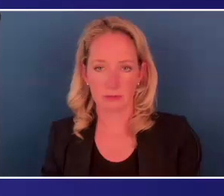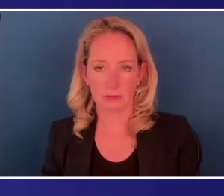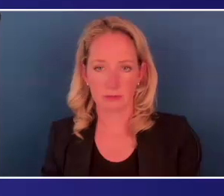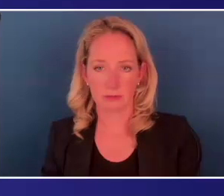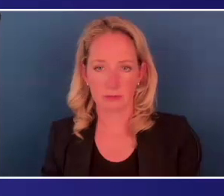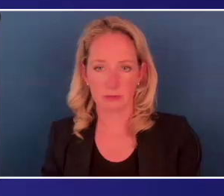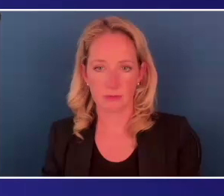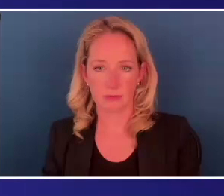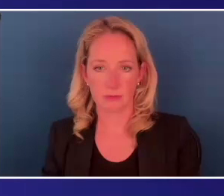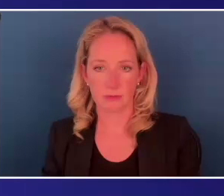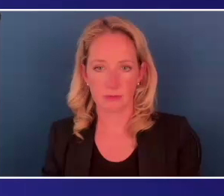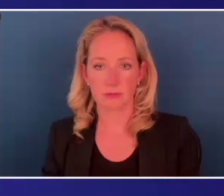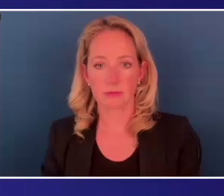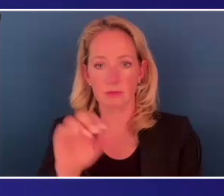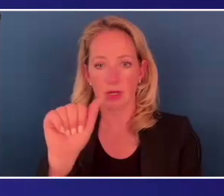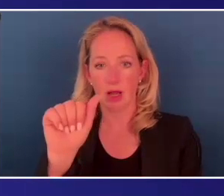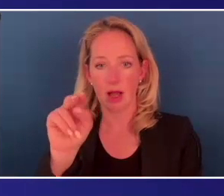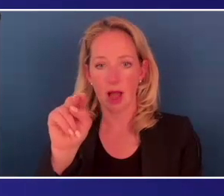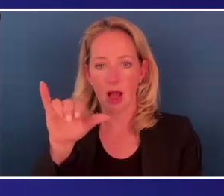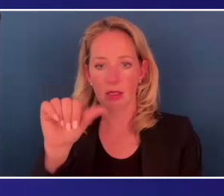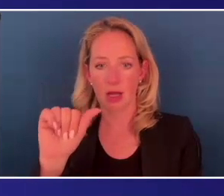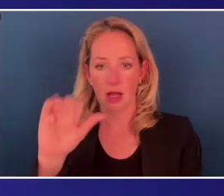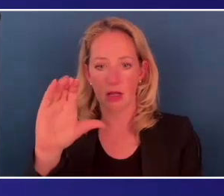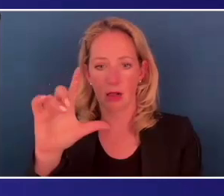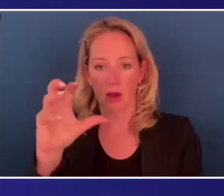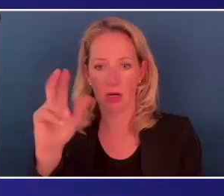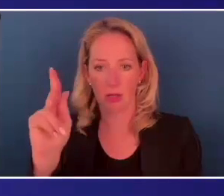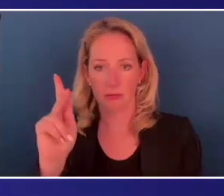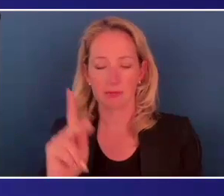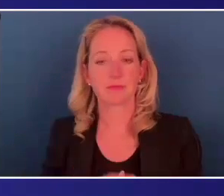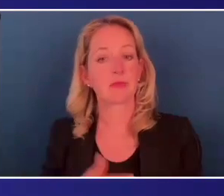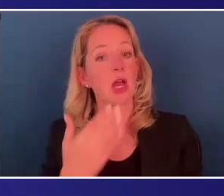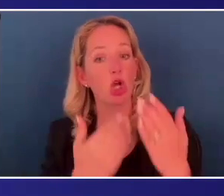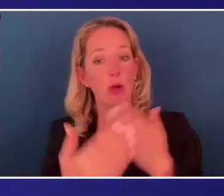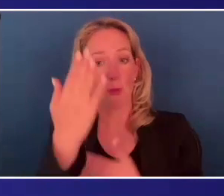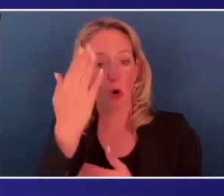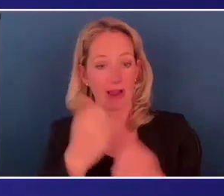Anya Clark. Good morning everyone, can you hear me? Yes, you have 3ÿmin. Thank you so kindly. Good morning.